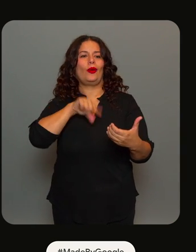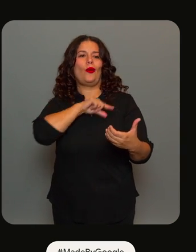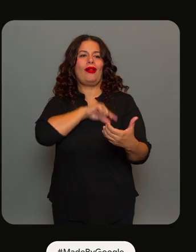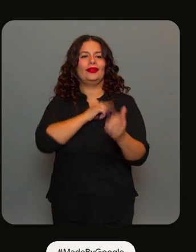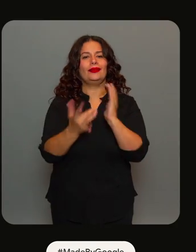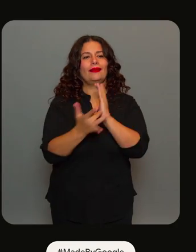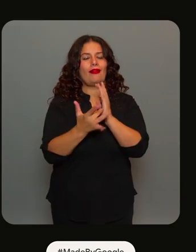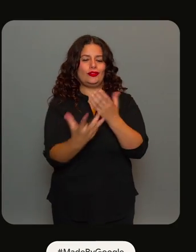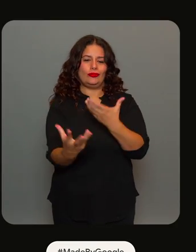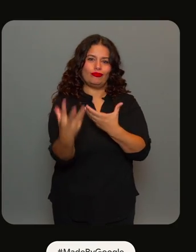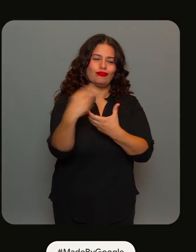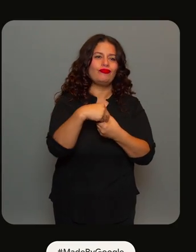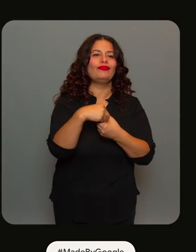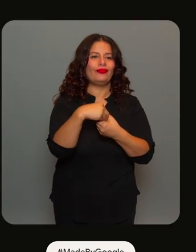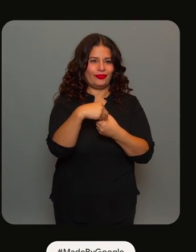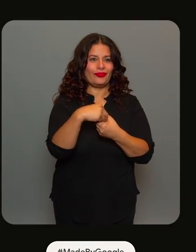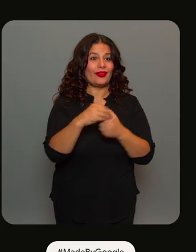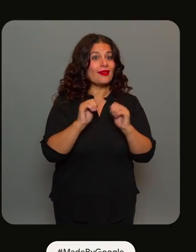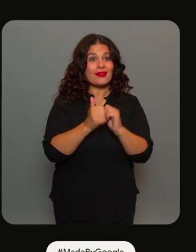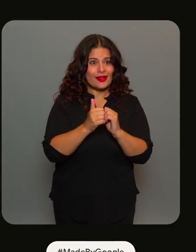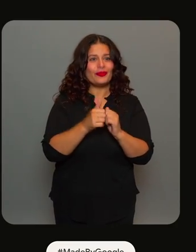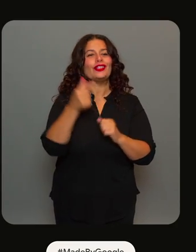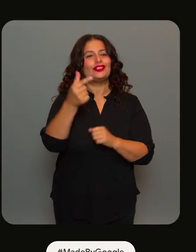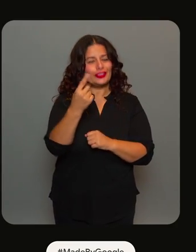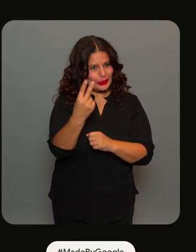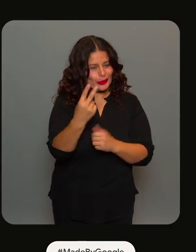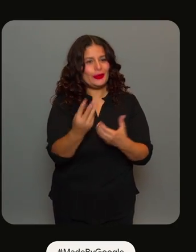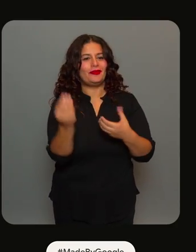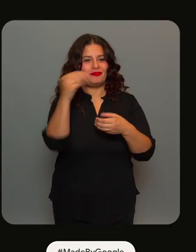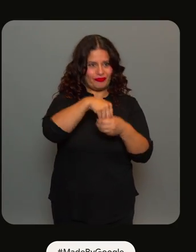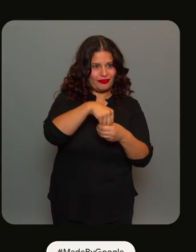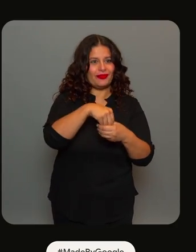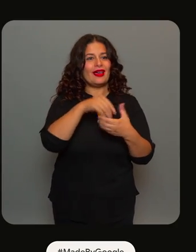G2 brings together hardware and software to help you get